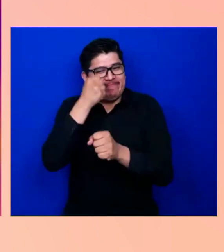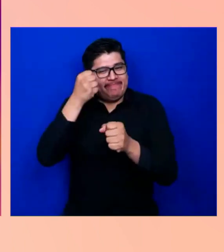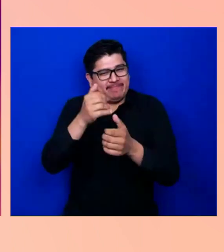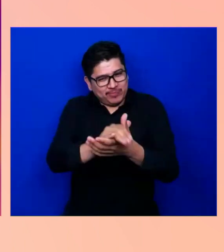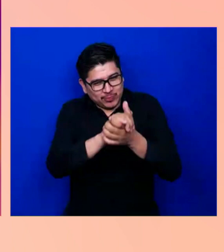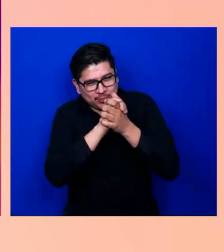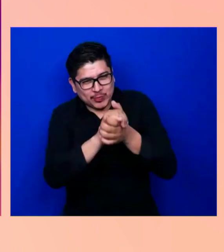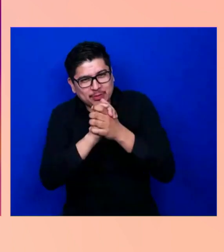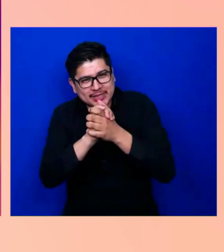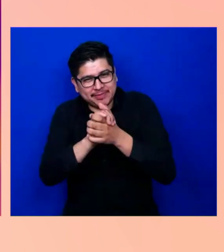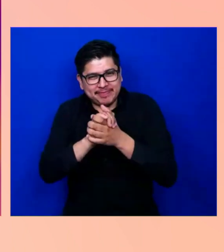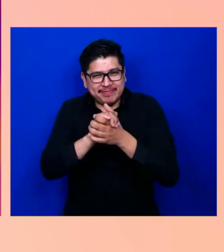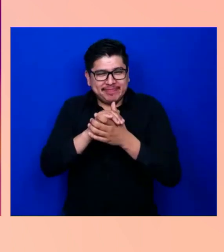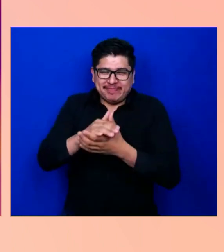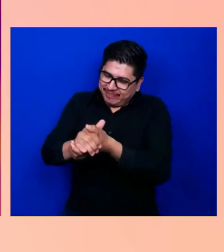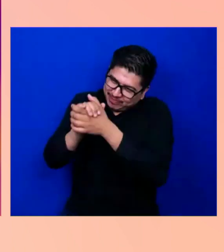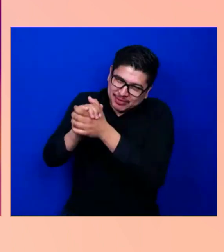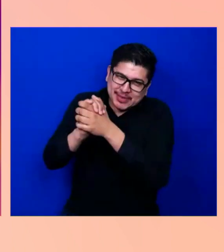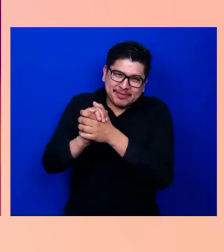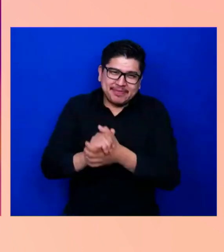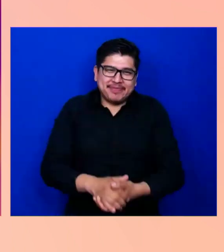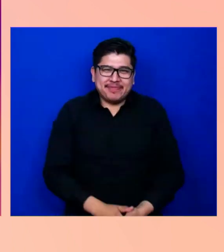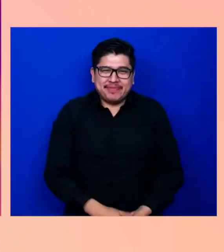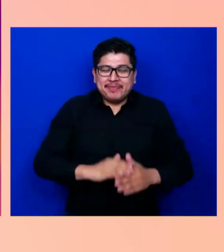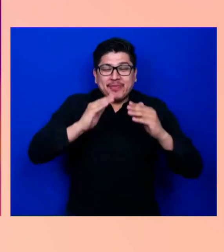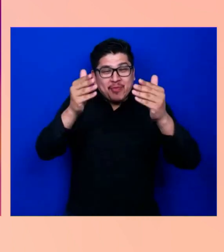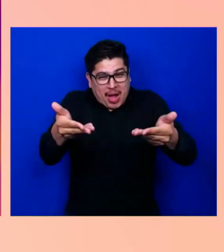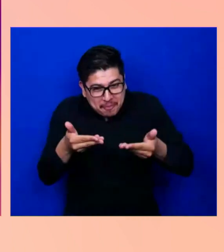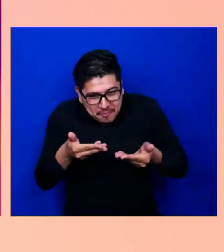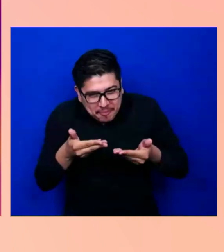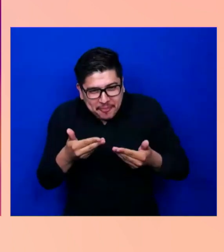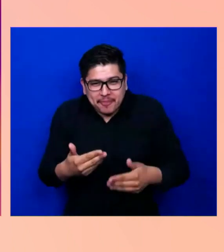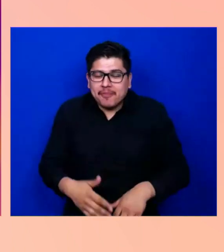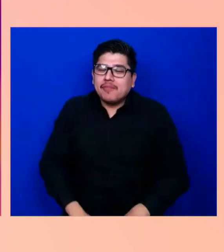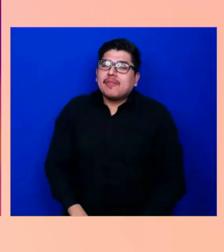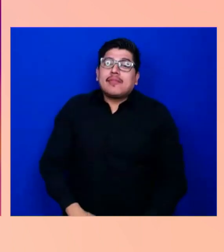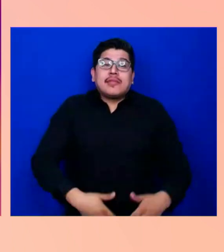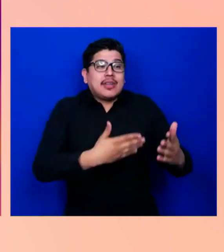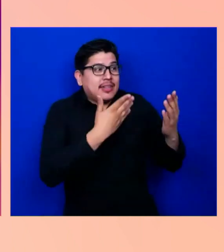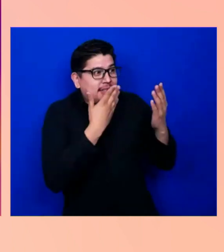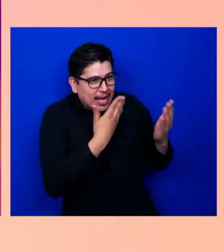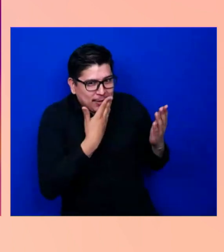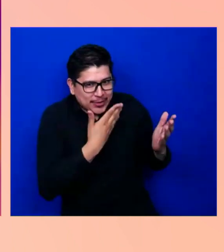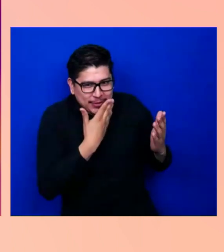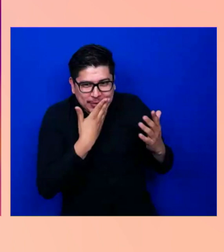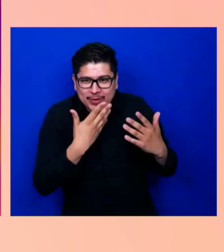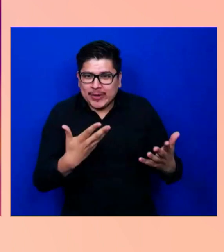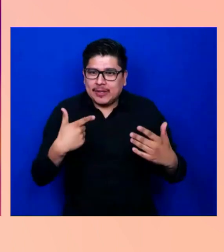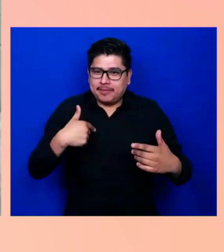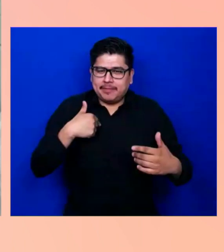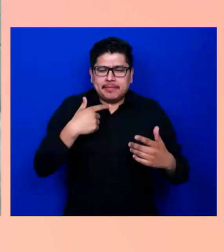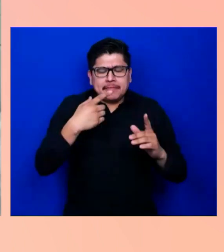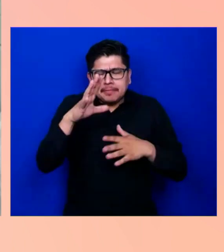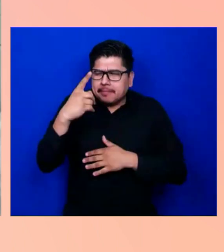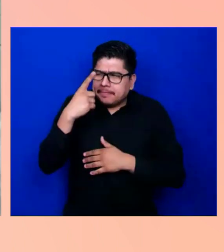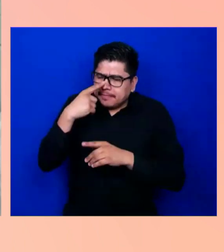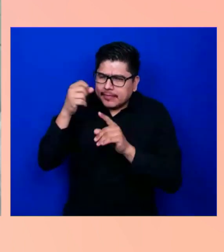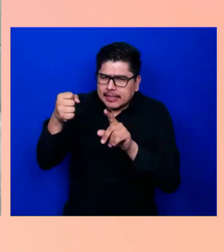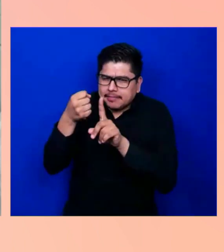and thank you for being here. Could you please tell me a little bit about Mentra and why you started the company? Absolutely. Thank you